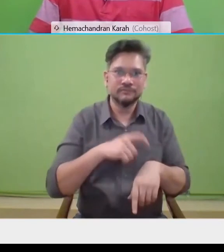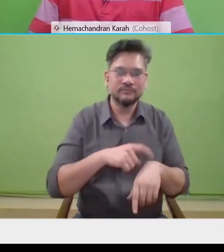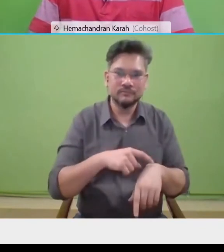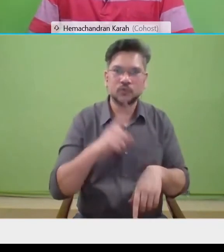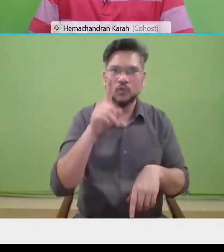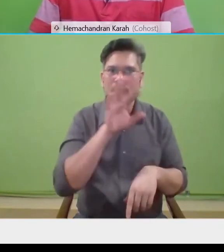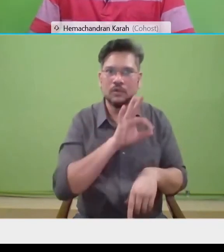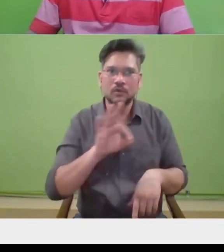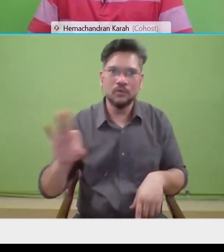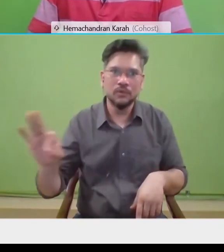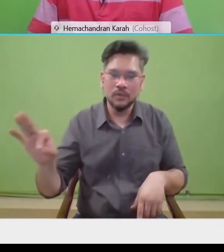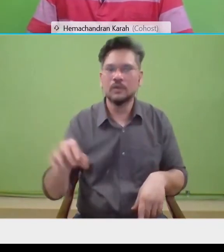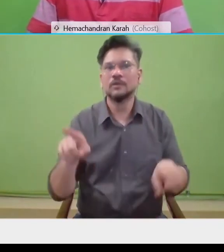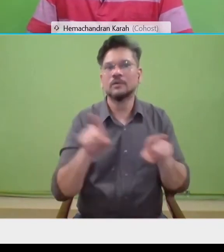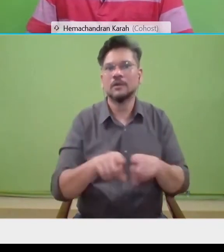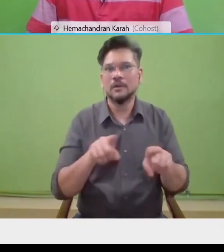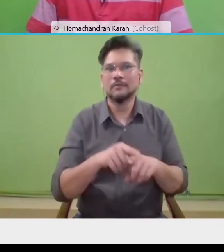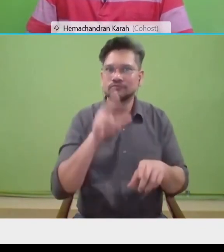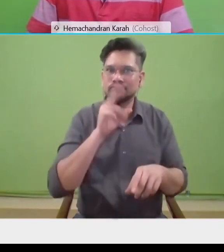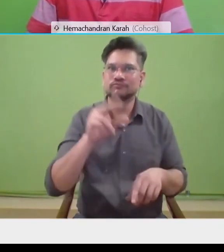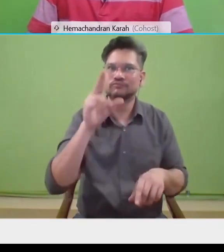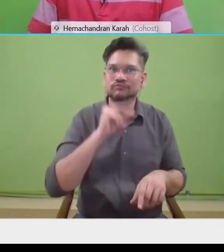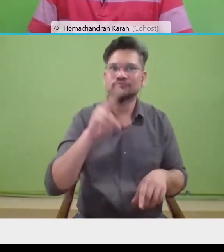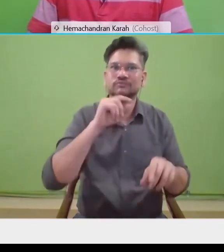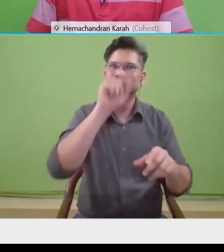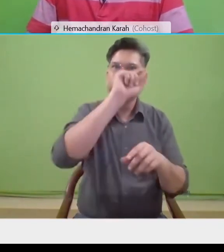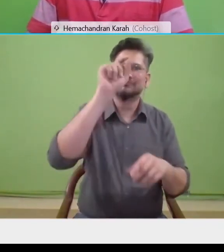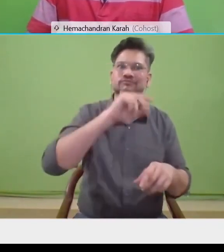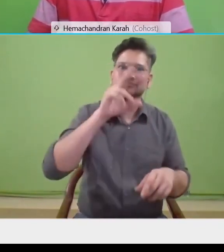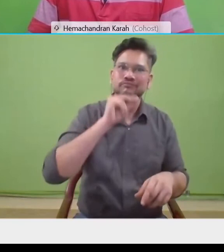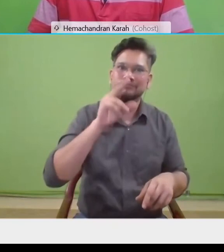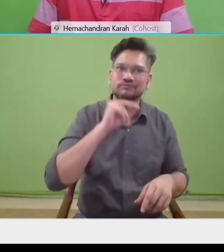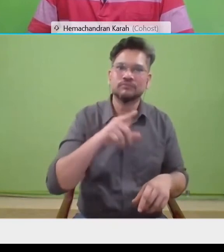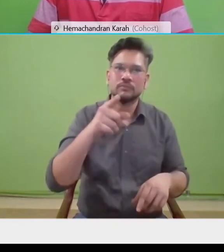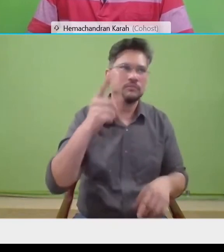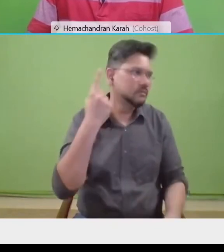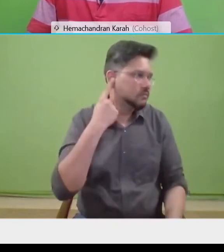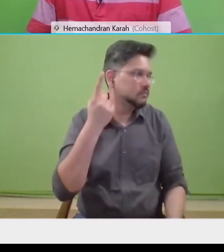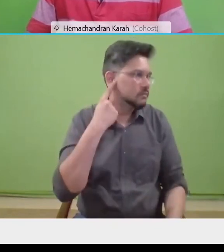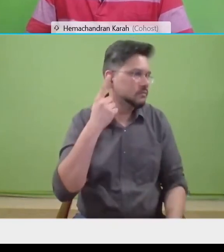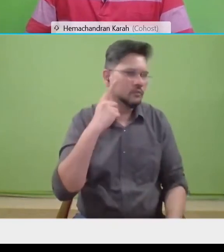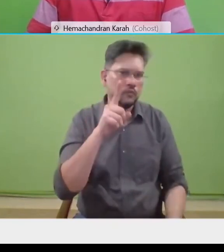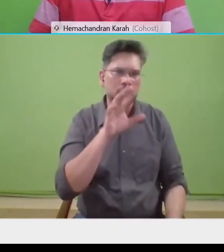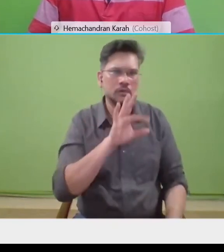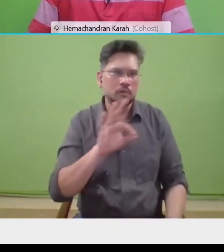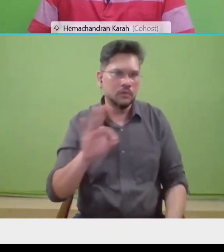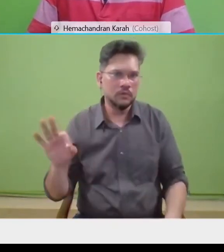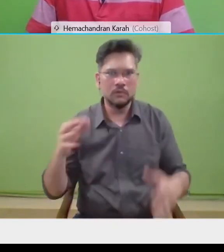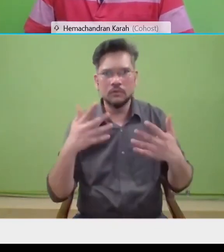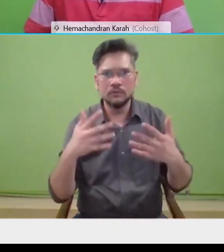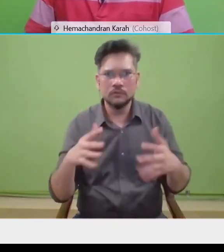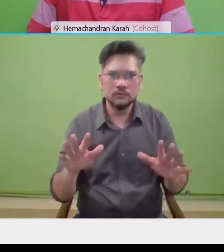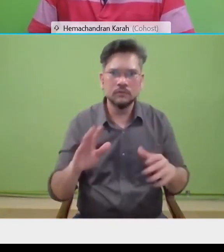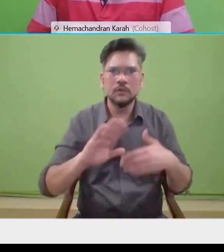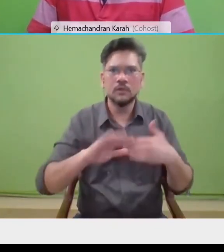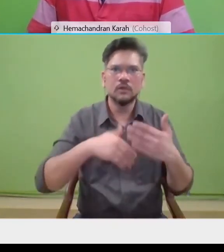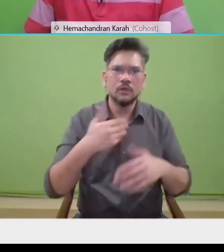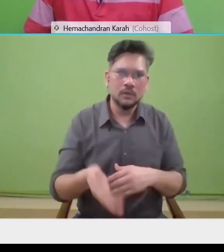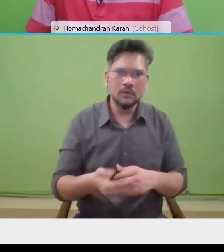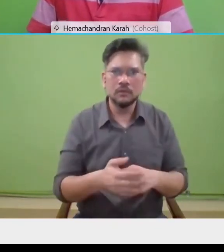and after that you know I started I told him sir we do not I do not need the description